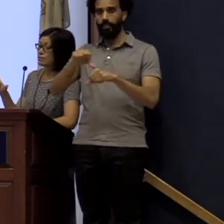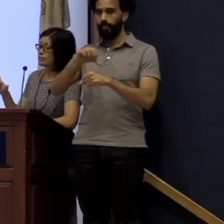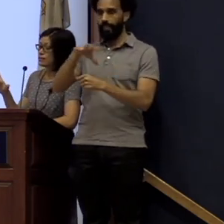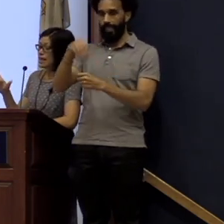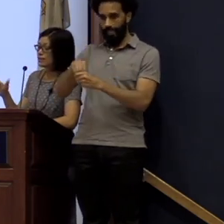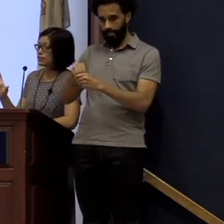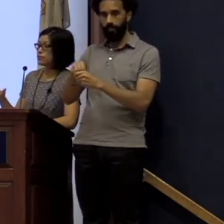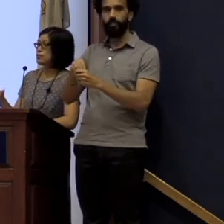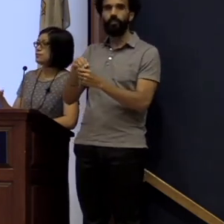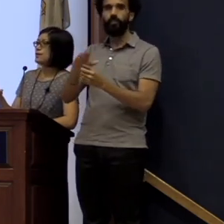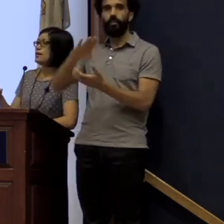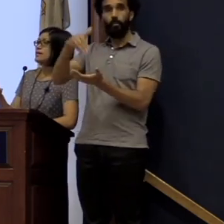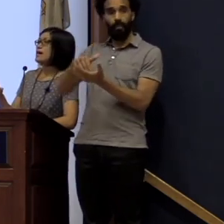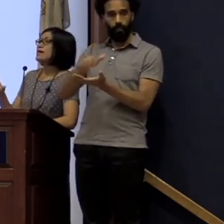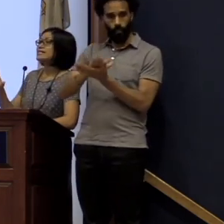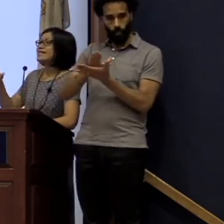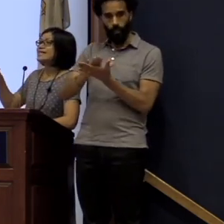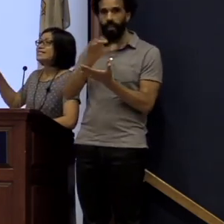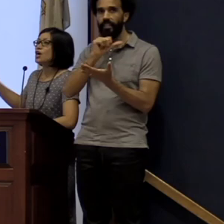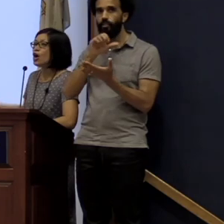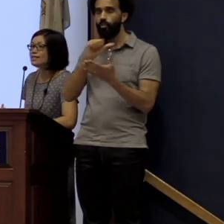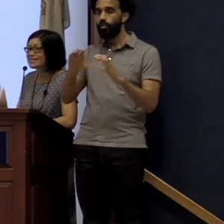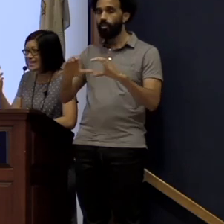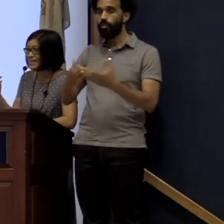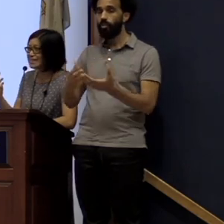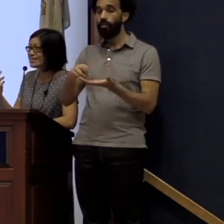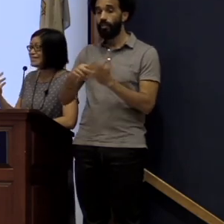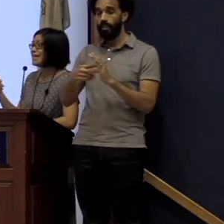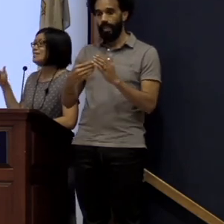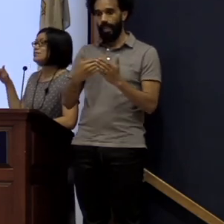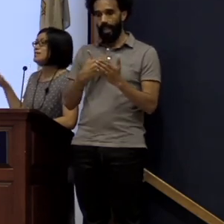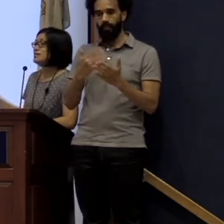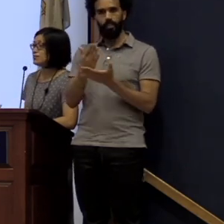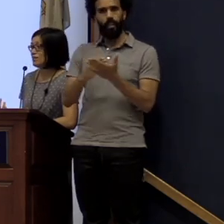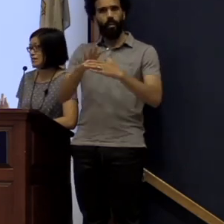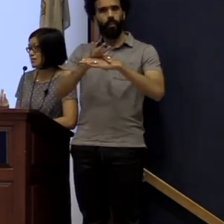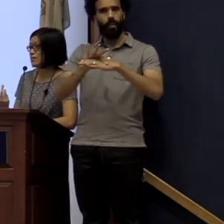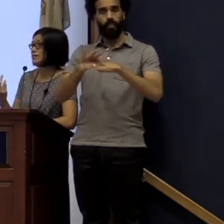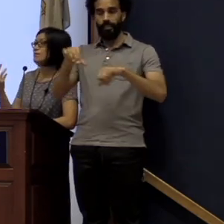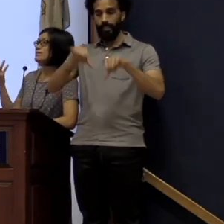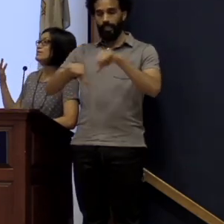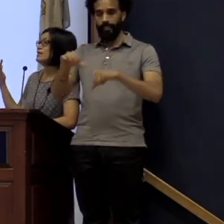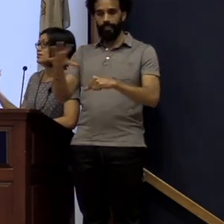Age group there is science content there has to be integrated for example electricity